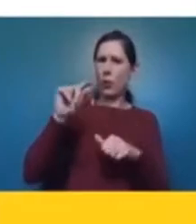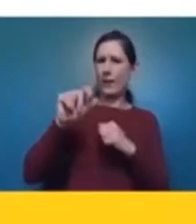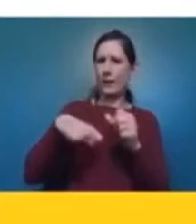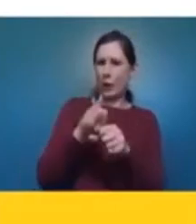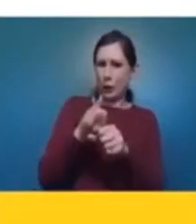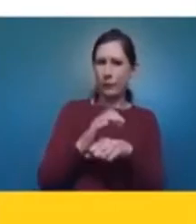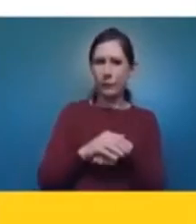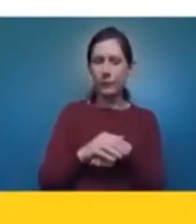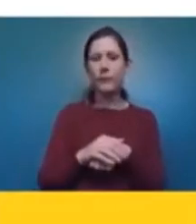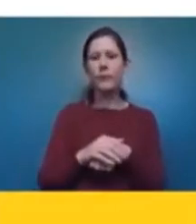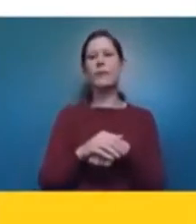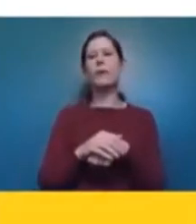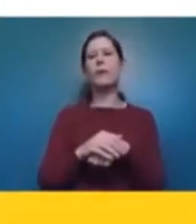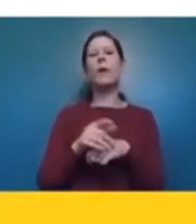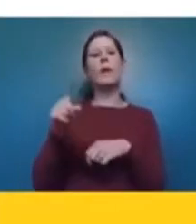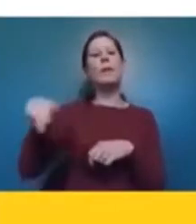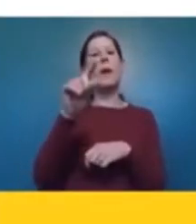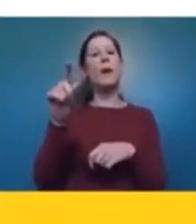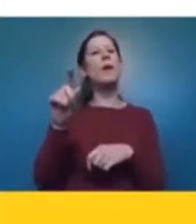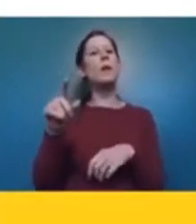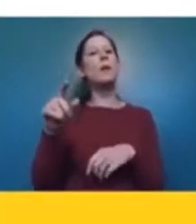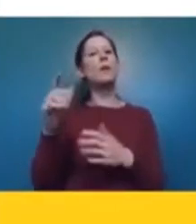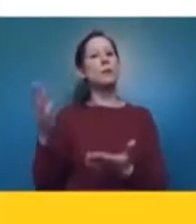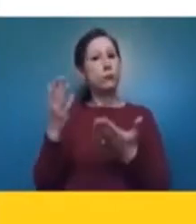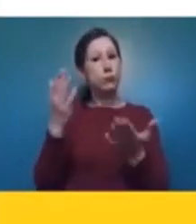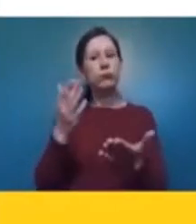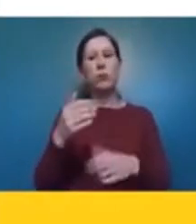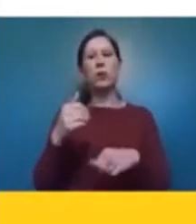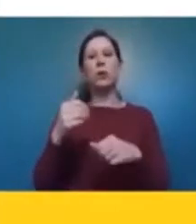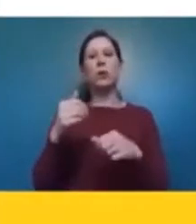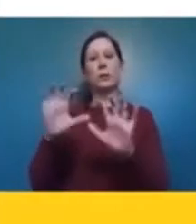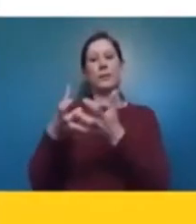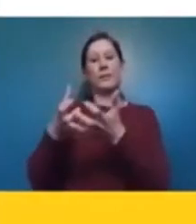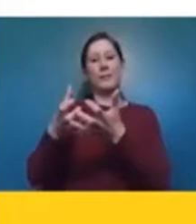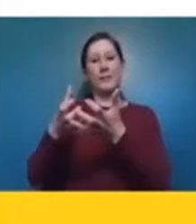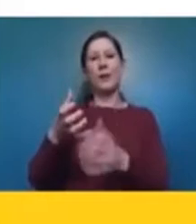feature traditional Productions by local companies like the award-winning Slightly Askew Theatre Ensemble, a re-mounting of